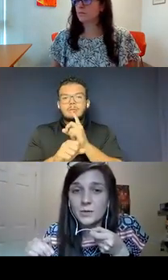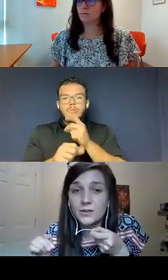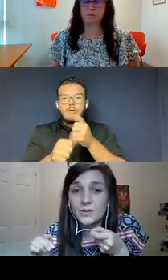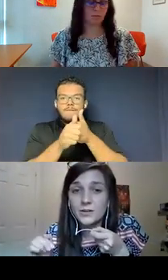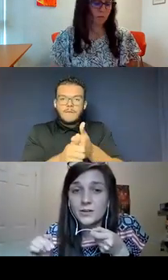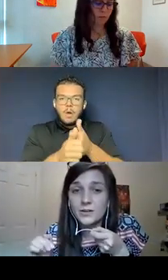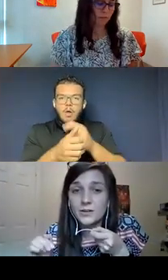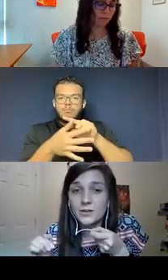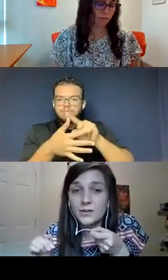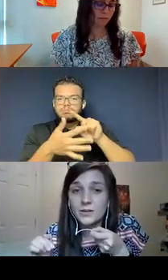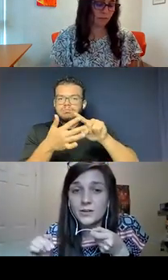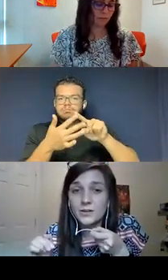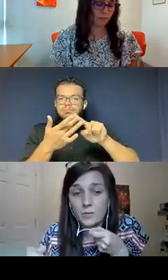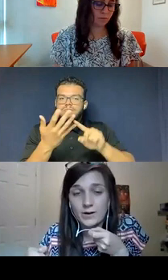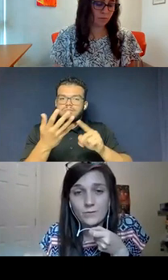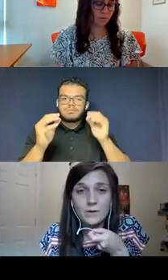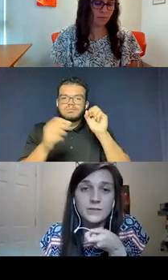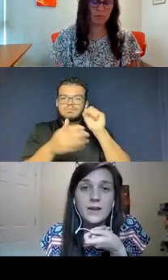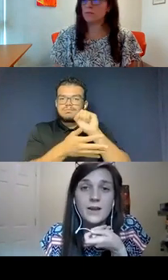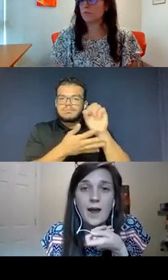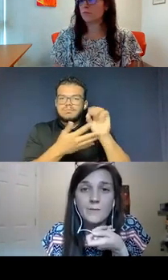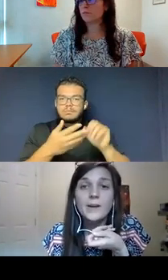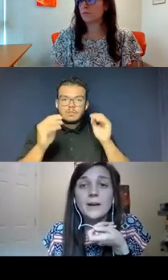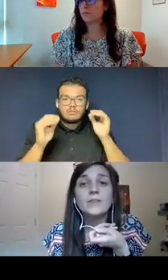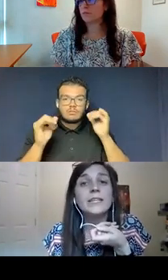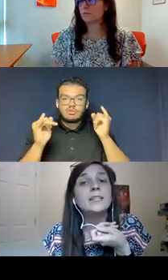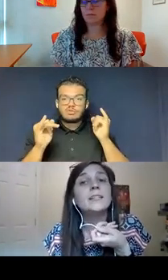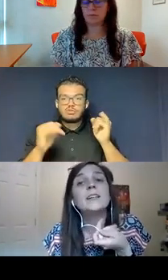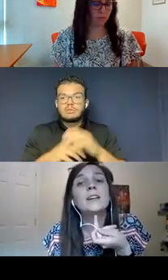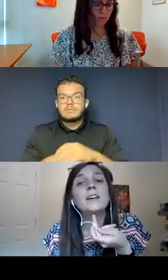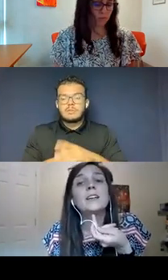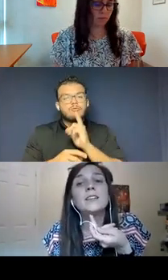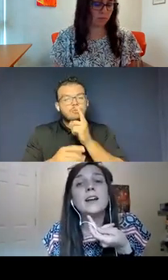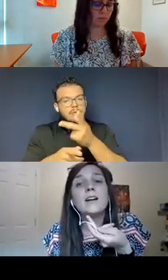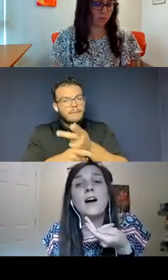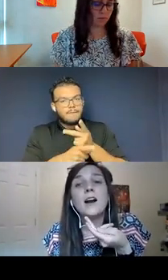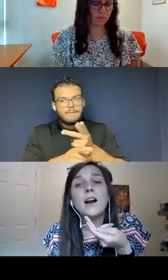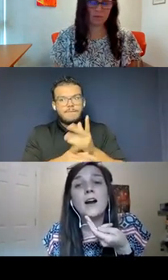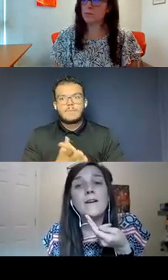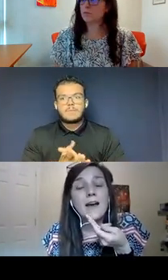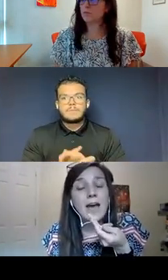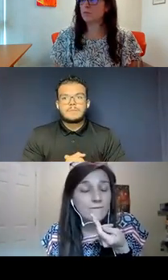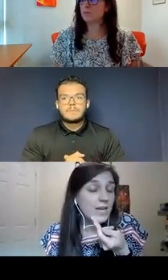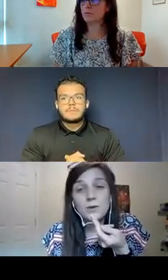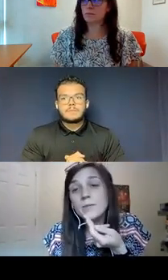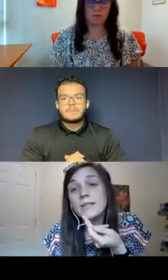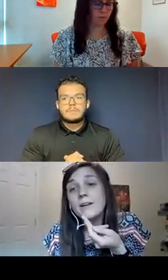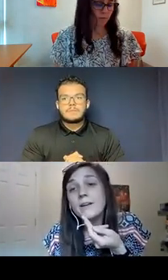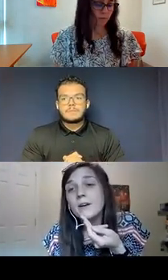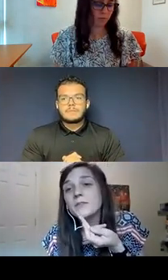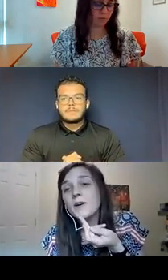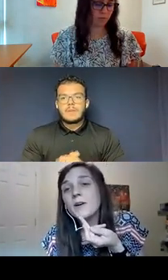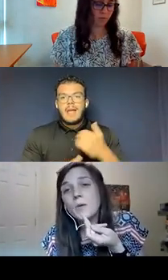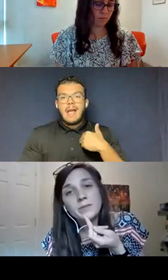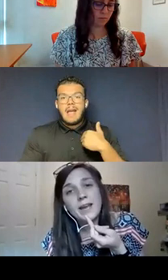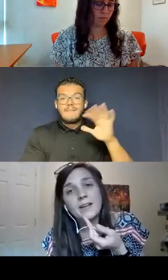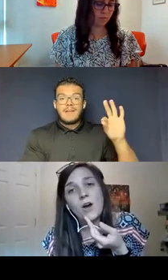when you're downloading the reporting forms very carefully. There are FAQ materials on our website.